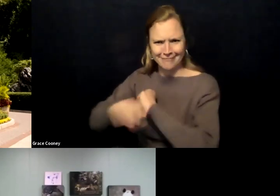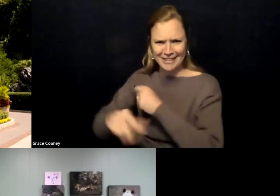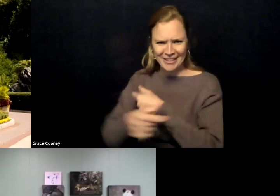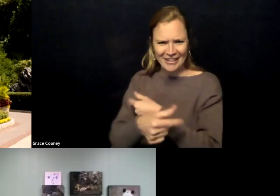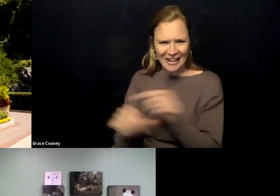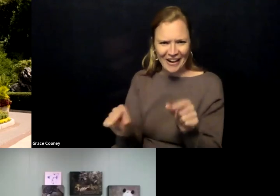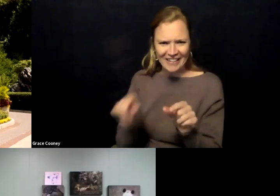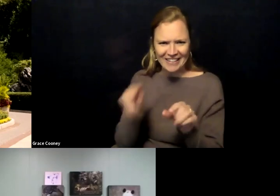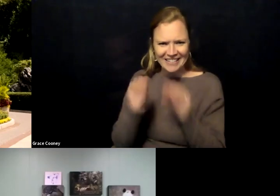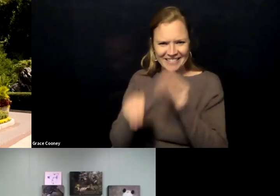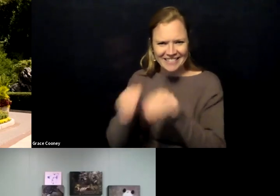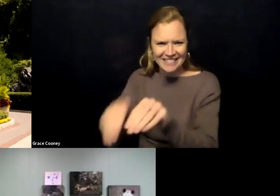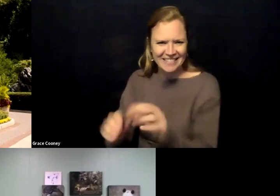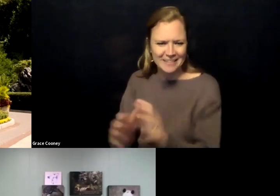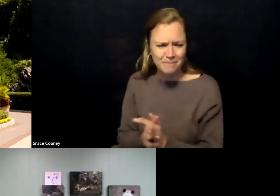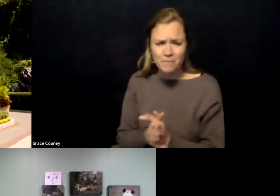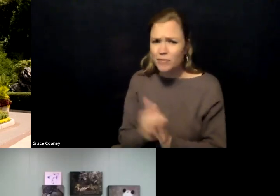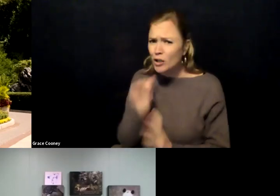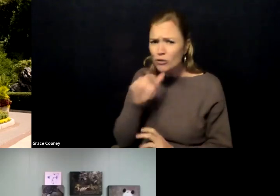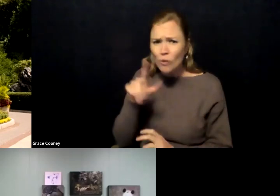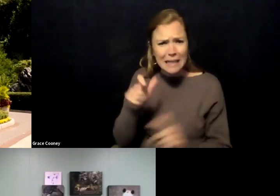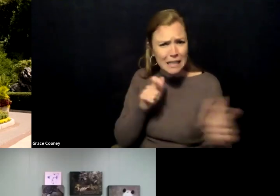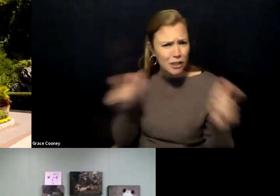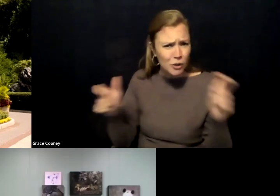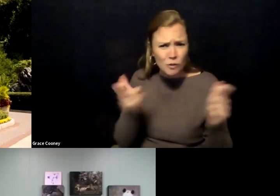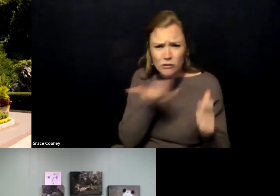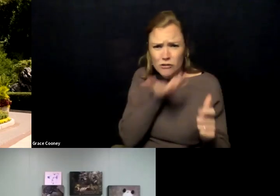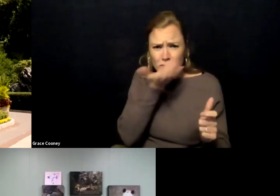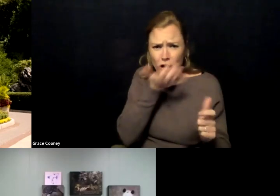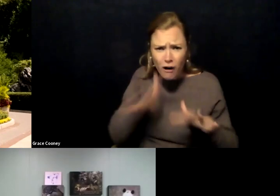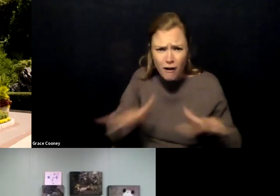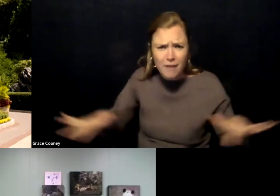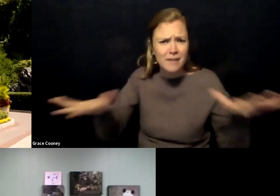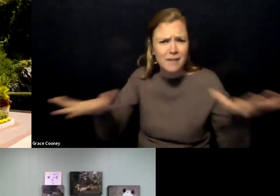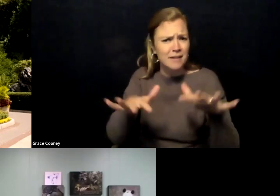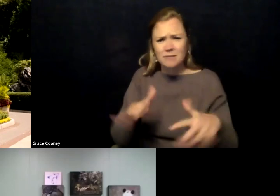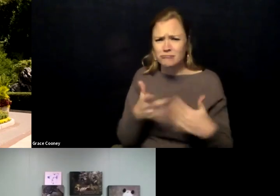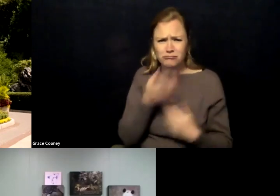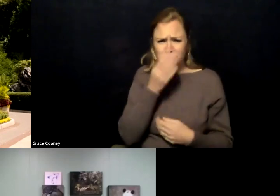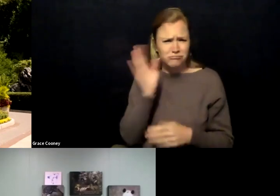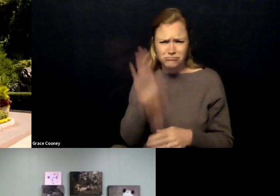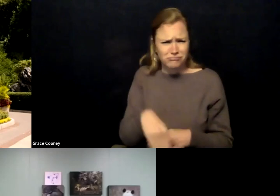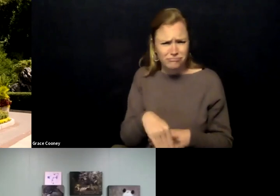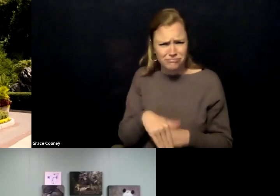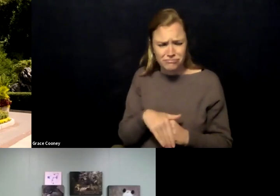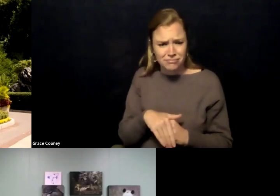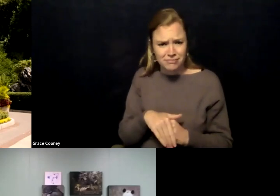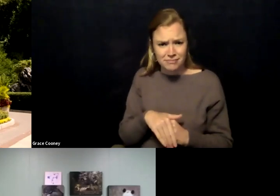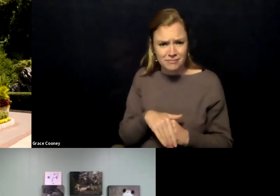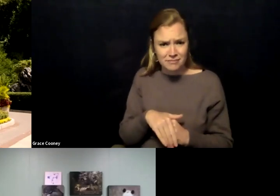you don't have to have a yard, you don't have to have a big space to plant a garden. You can have,